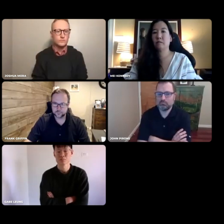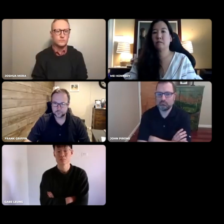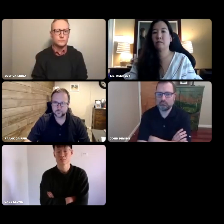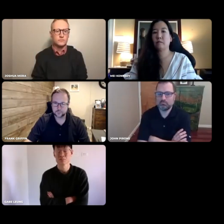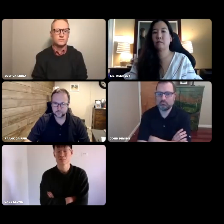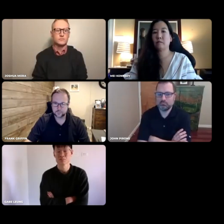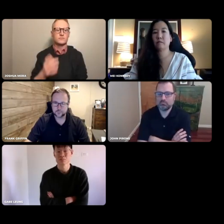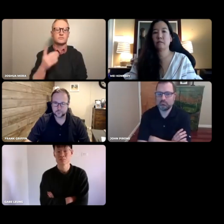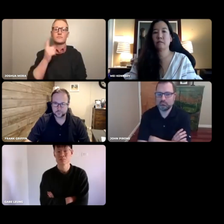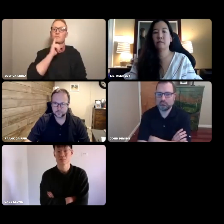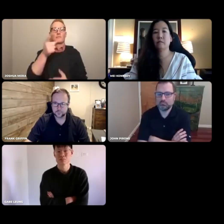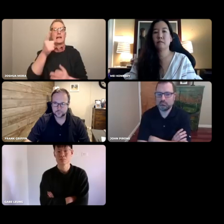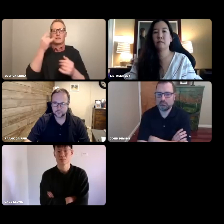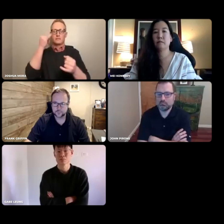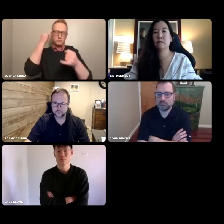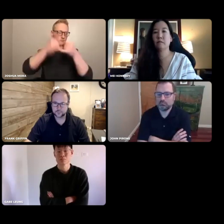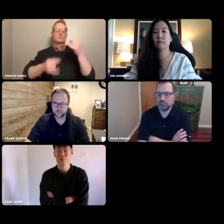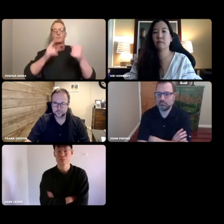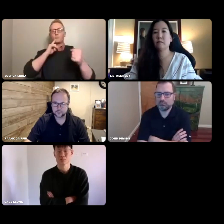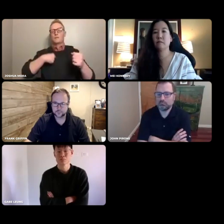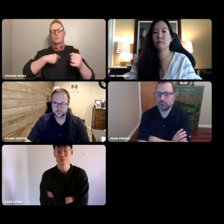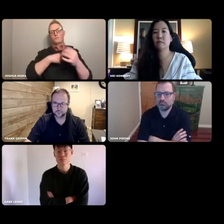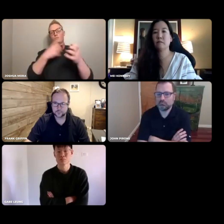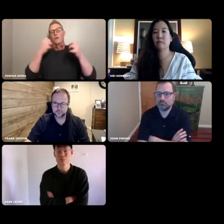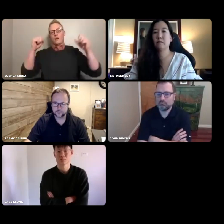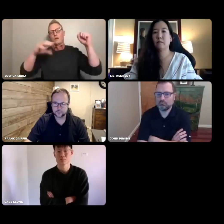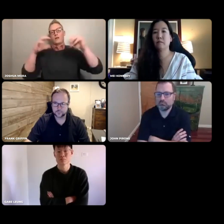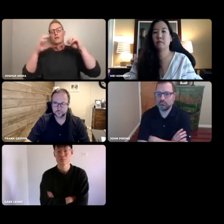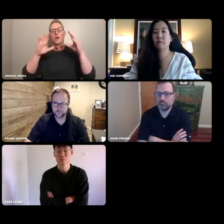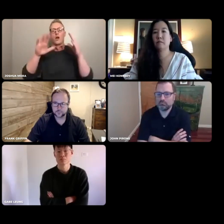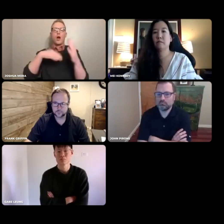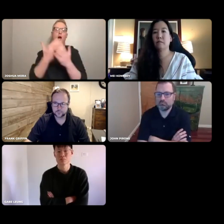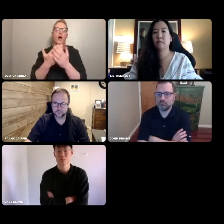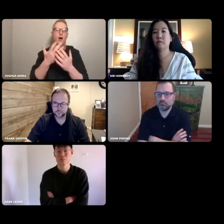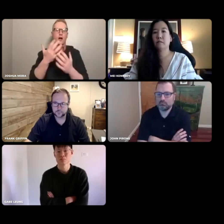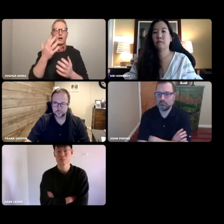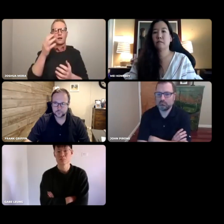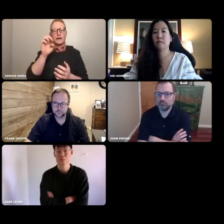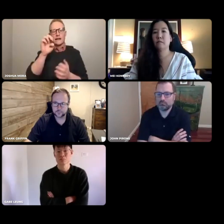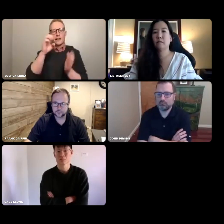At this point, we're asking a poll question to the audience. [On screen.] Please respond.